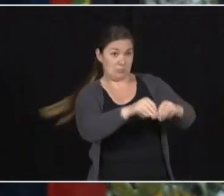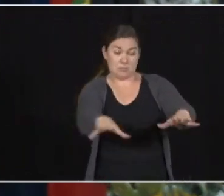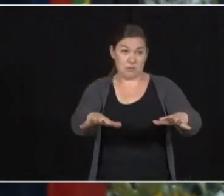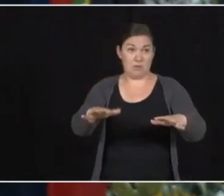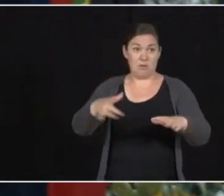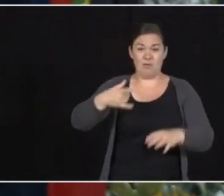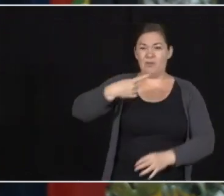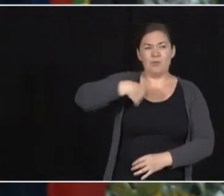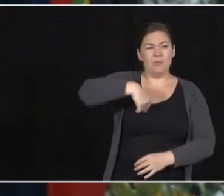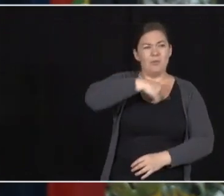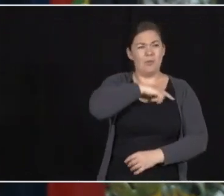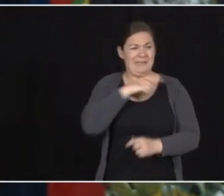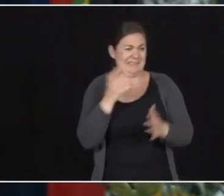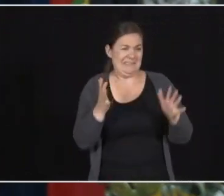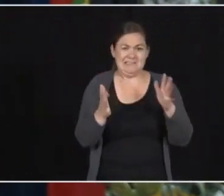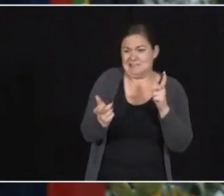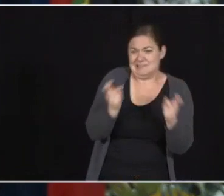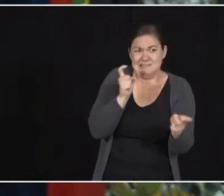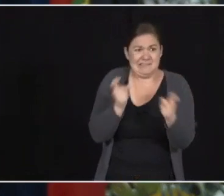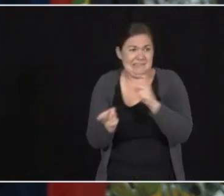but we were also trying to anticipate what could happen next.